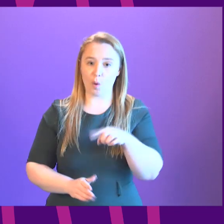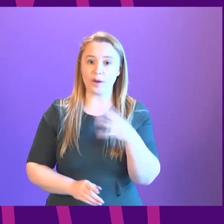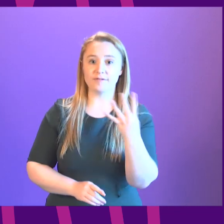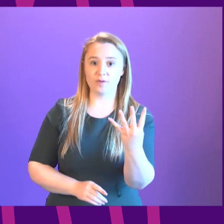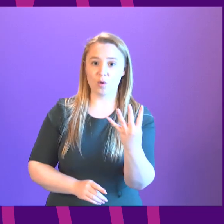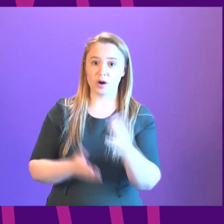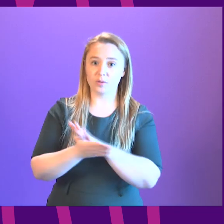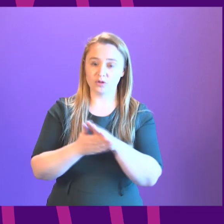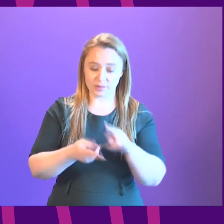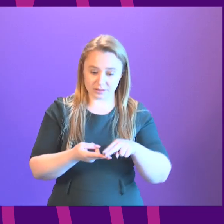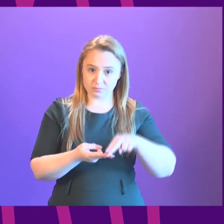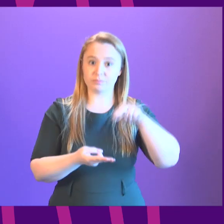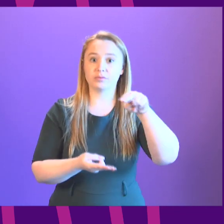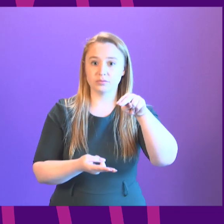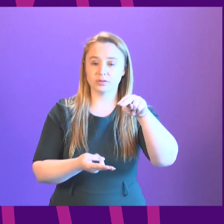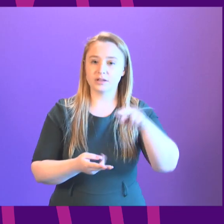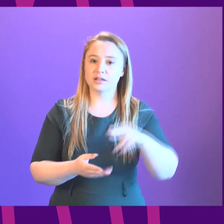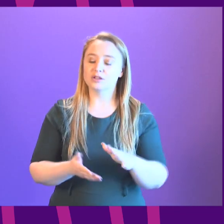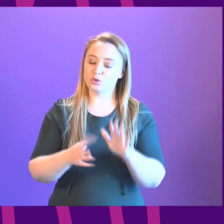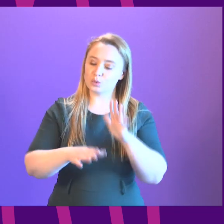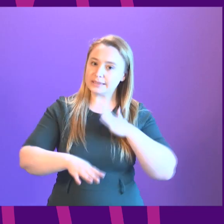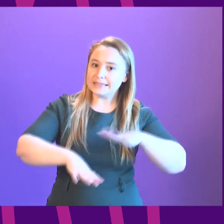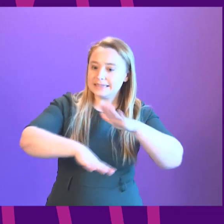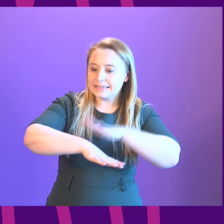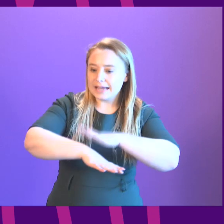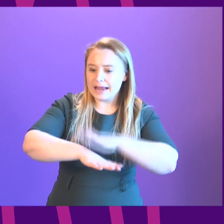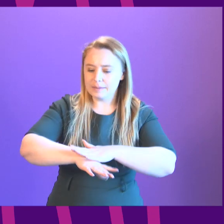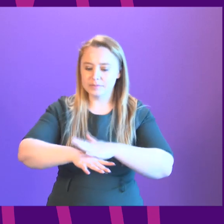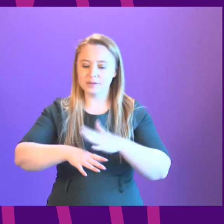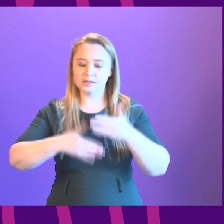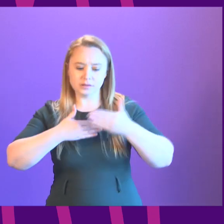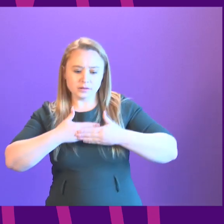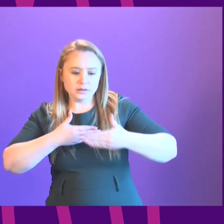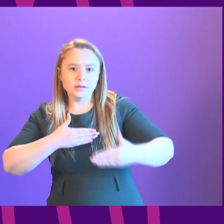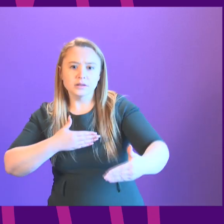we have. We have to give ourselves time to know that we are taking the right actions